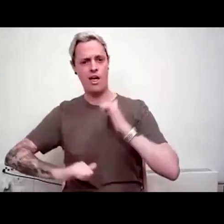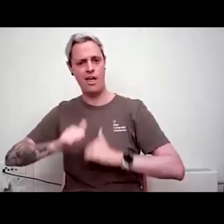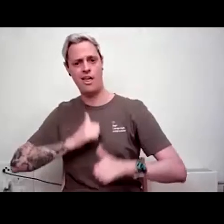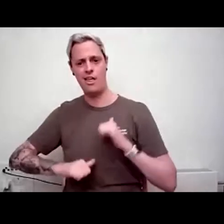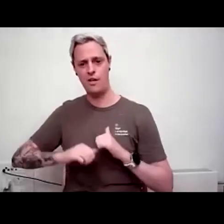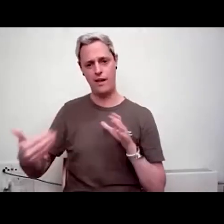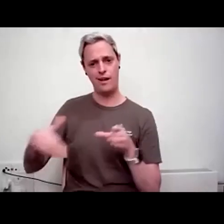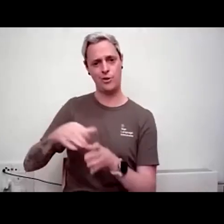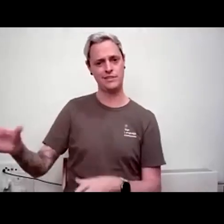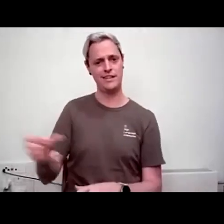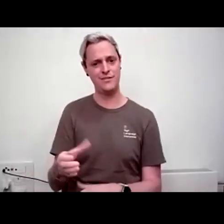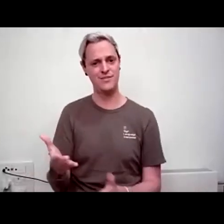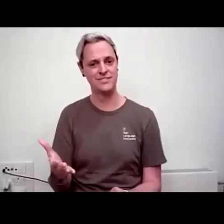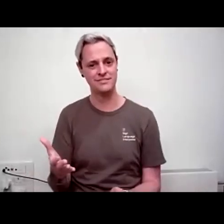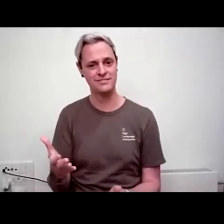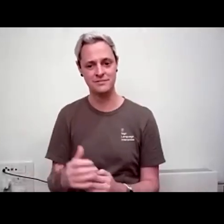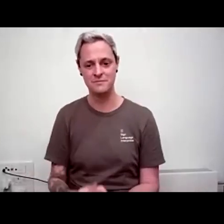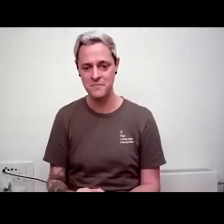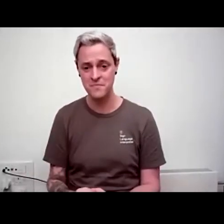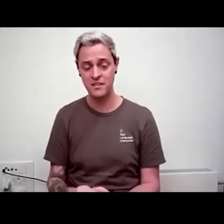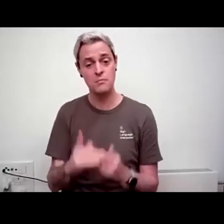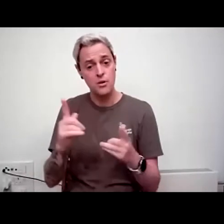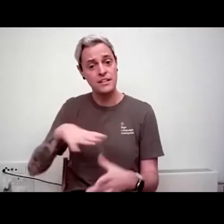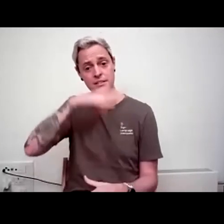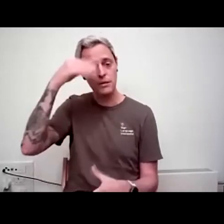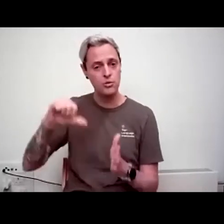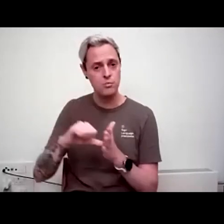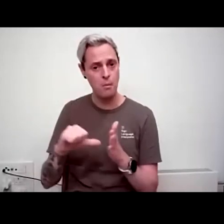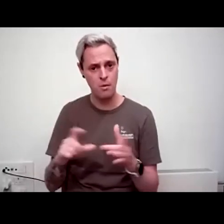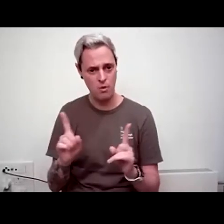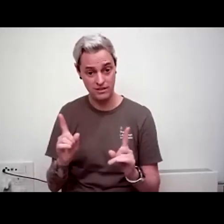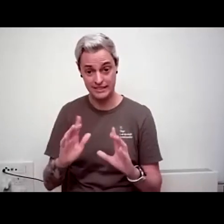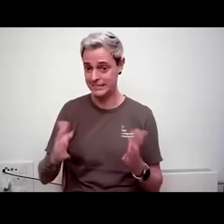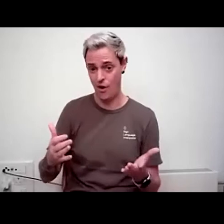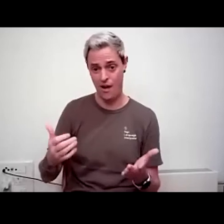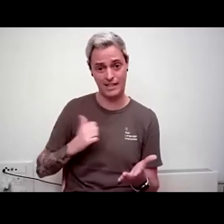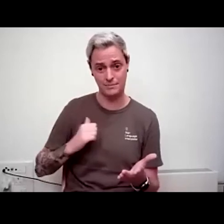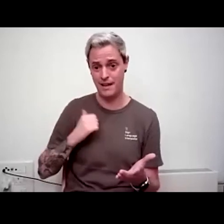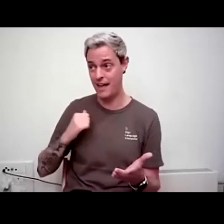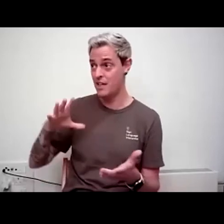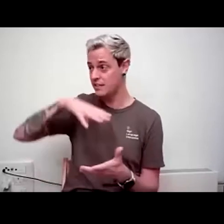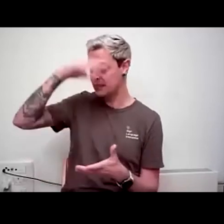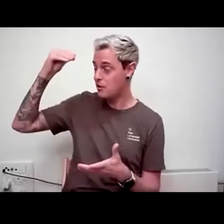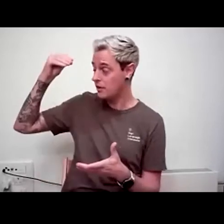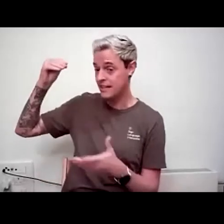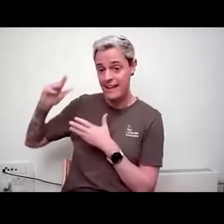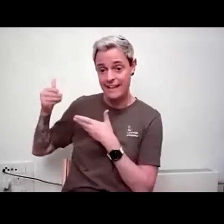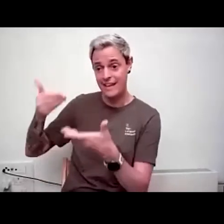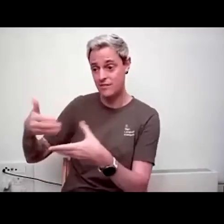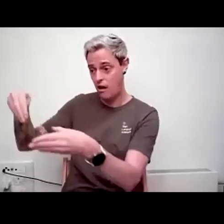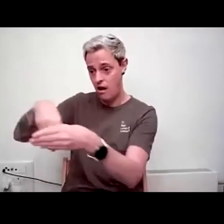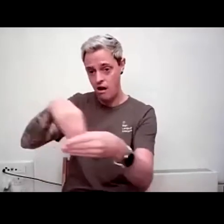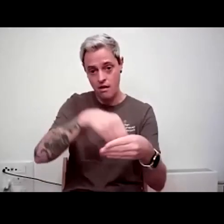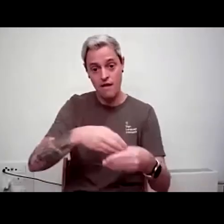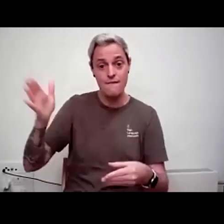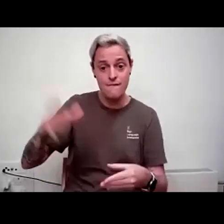The real and I’d suggest spiritually deadly problem is a lack of expectation that the Spirit's gifts will be given to the community from each member.